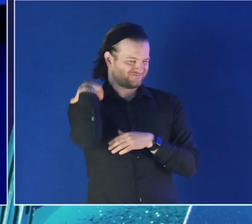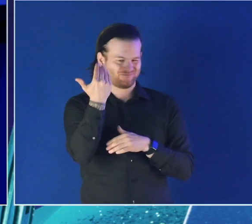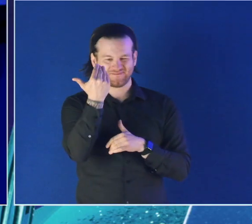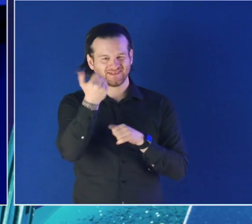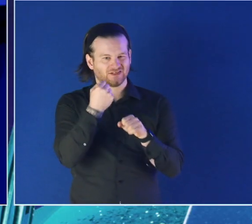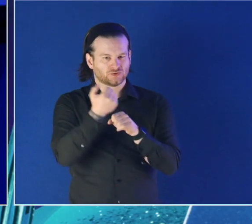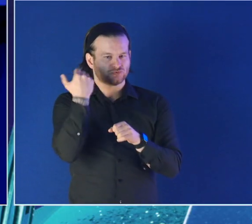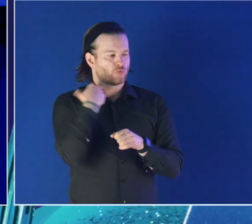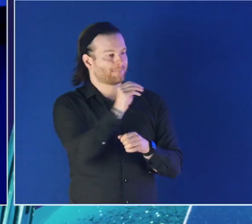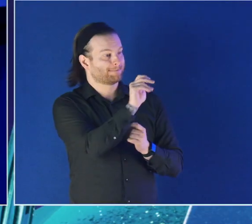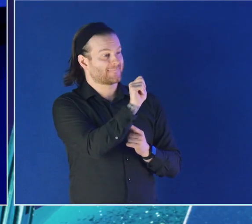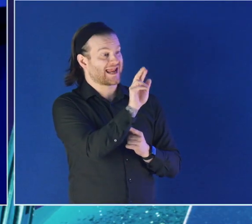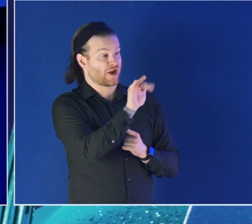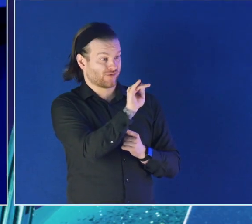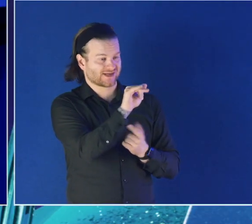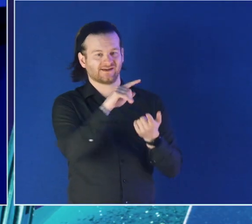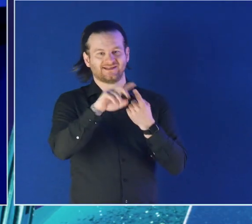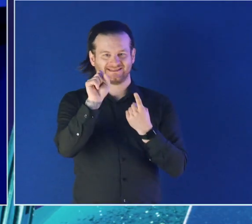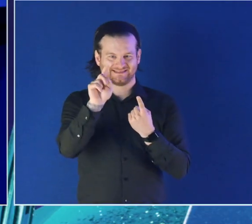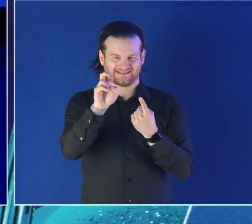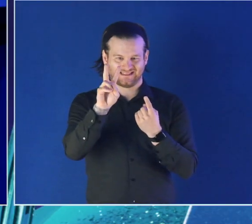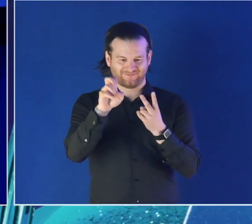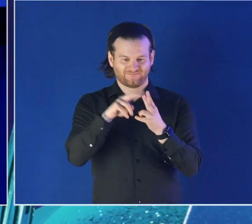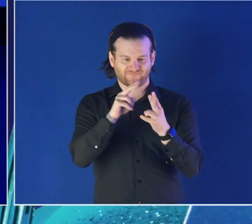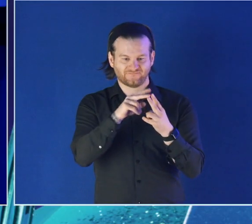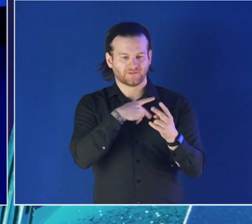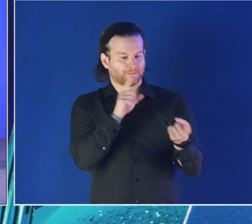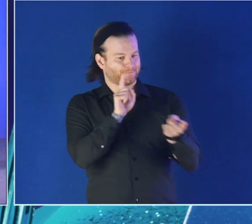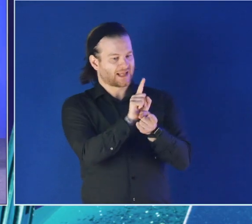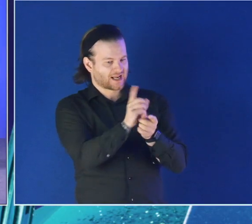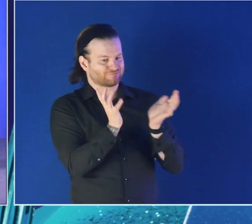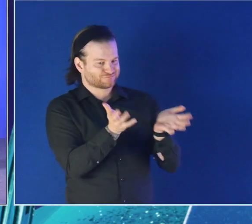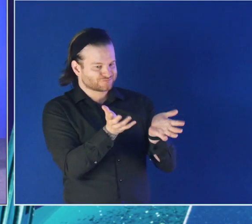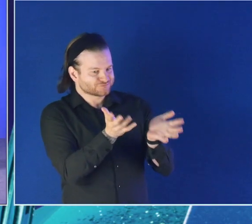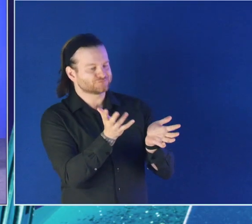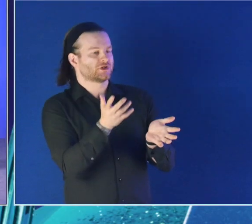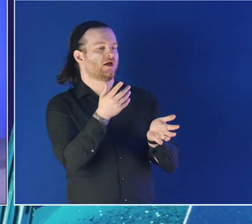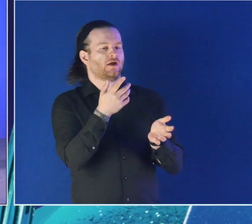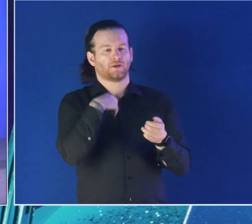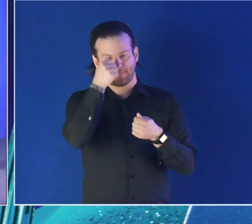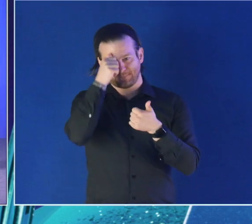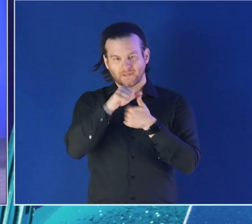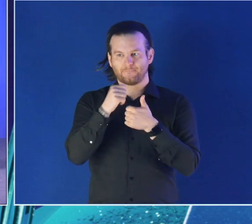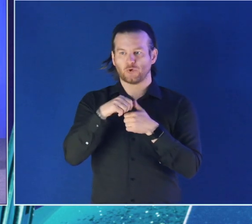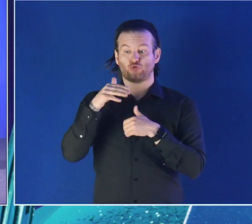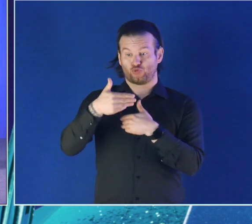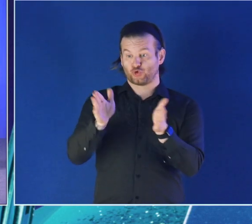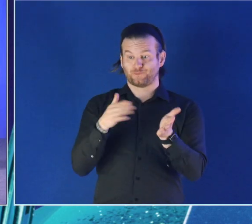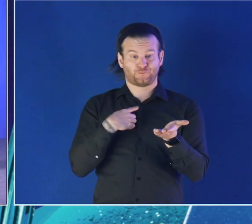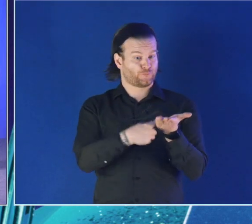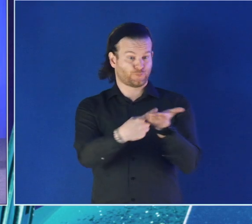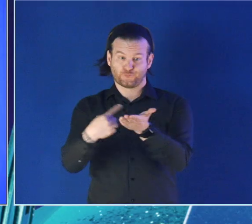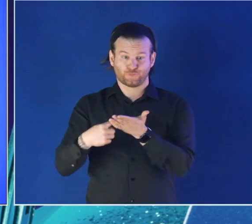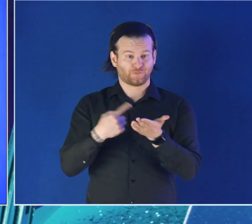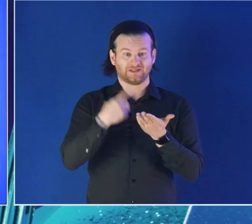I remember being in the room with my partners, and one of the things we were, if Steve could not just be plugged into a wall to be able to communicate.